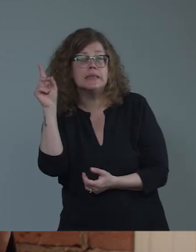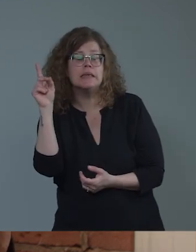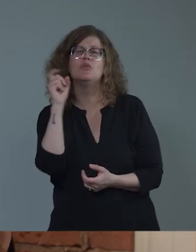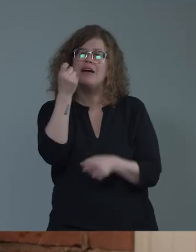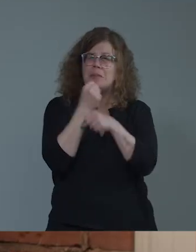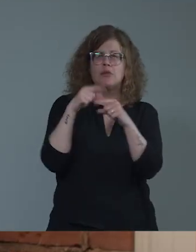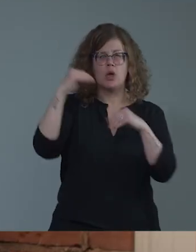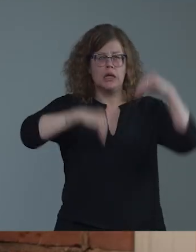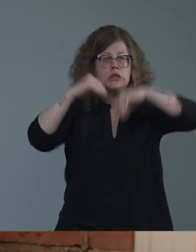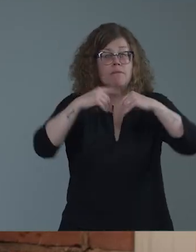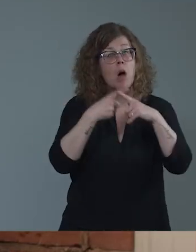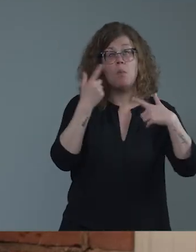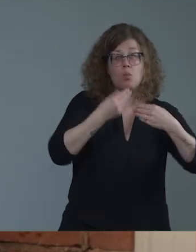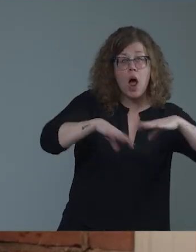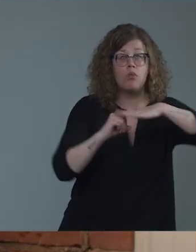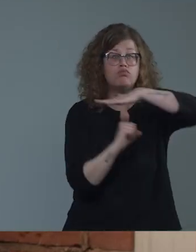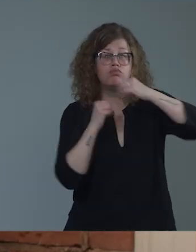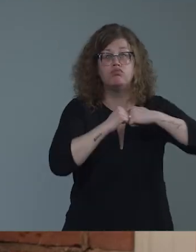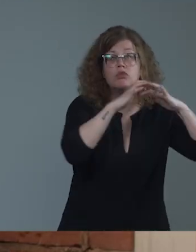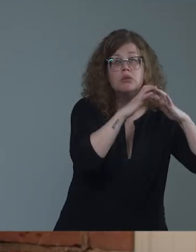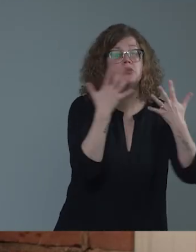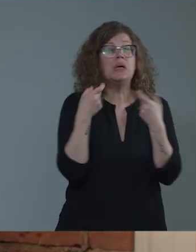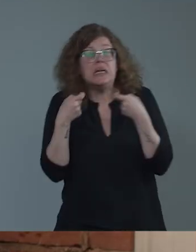if it's an external fabricator. This is where you start to